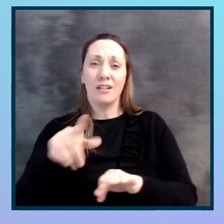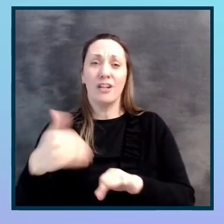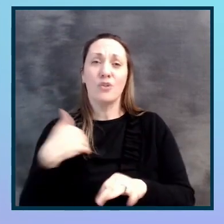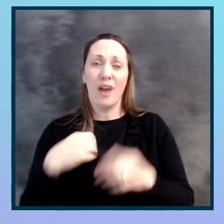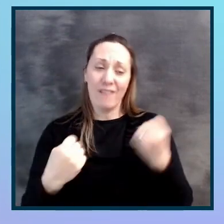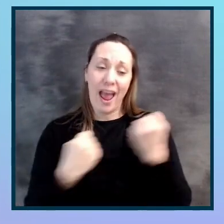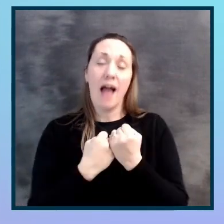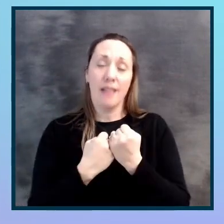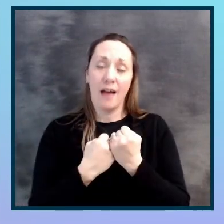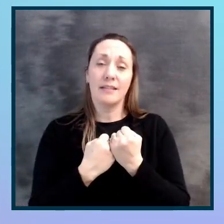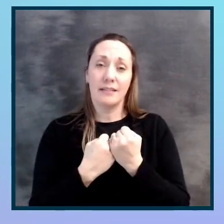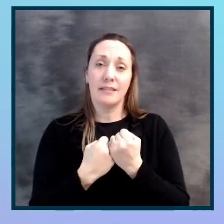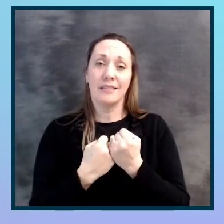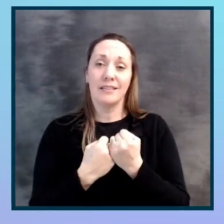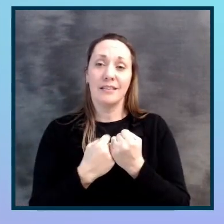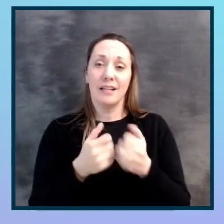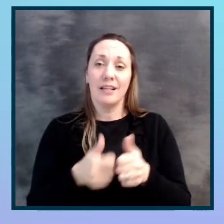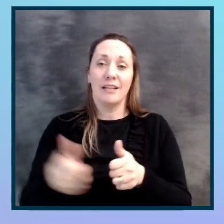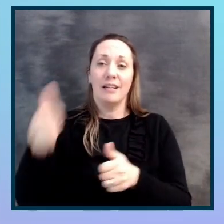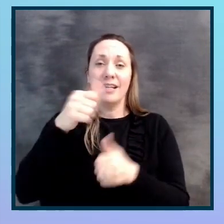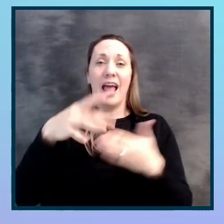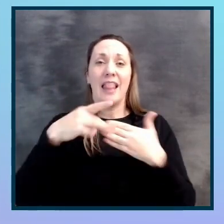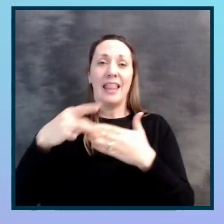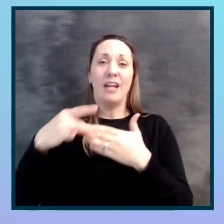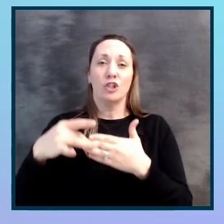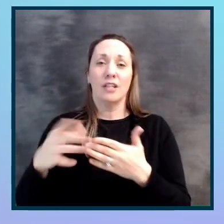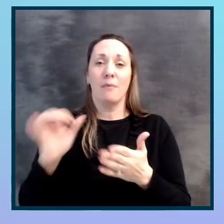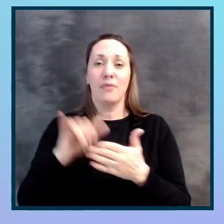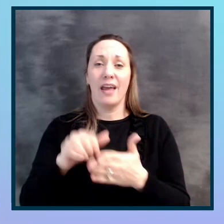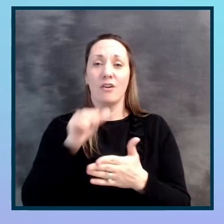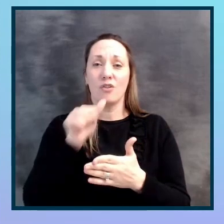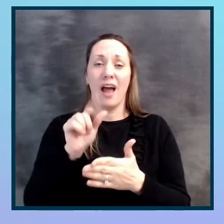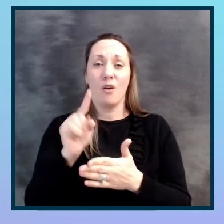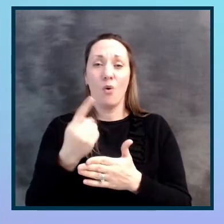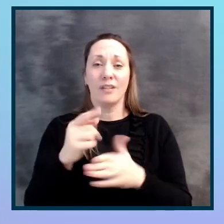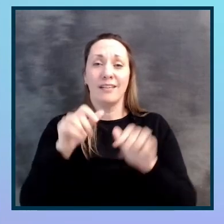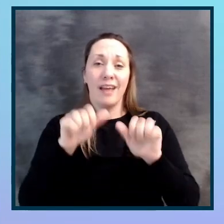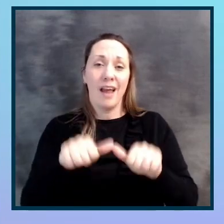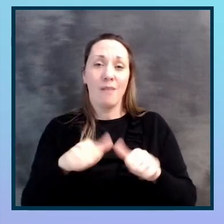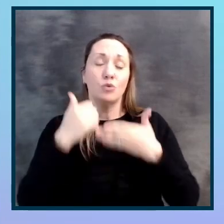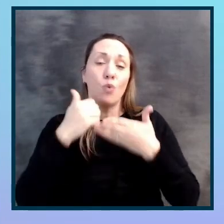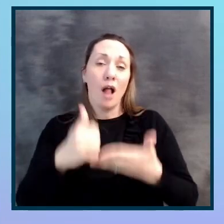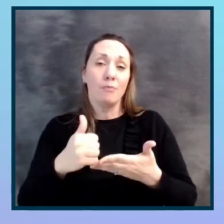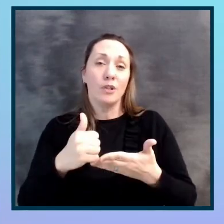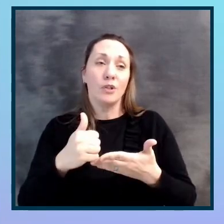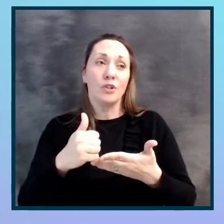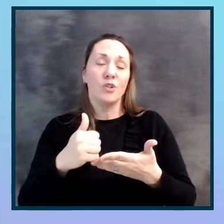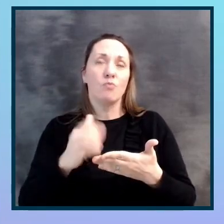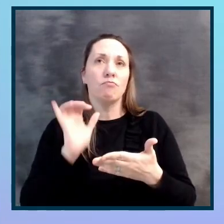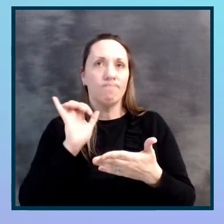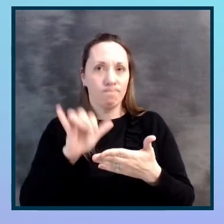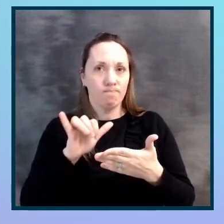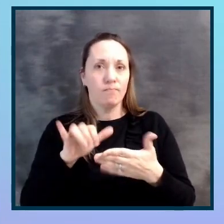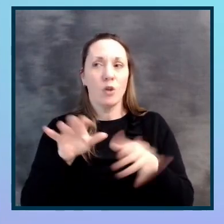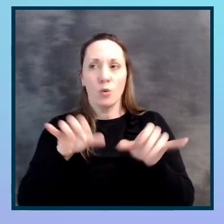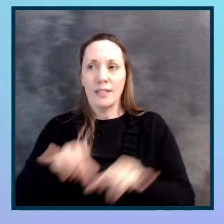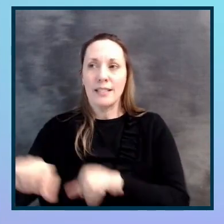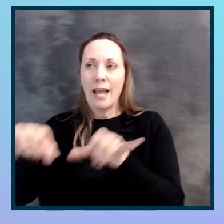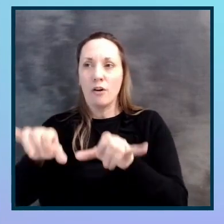within leadership who are not only able to help you take those standards and standardize them across the board,